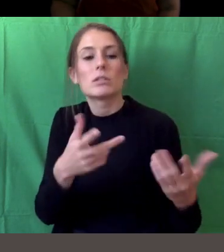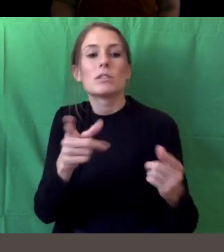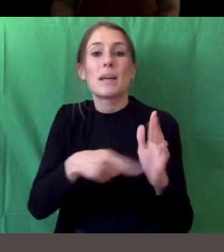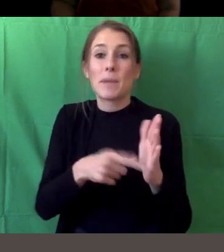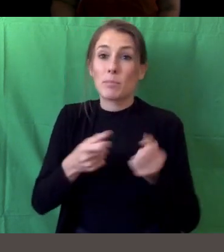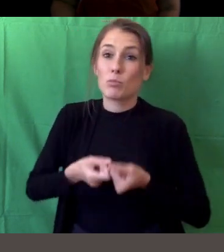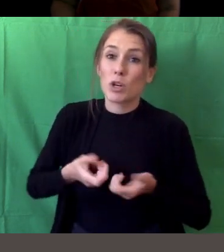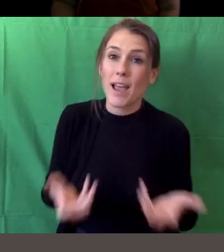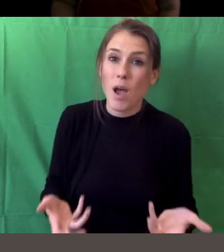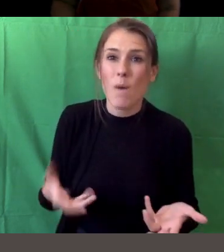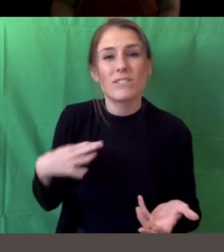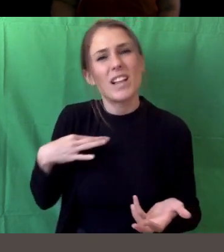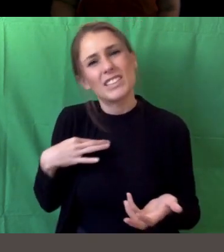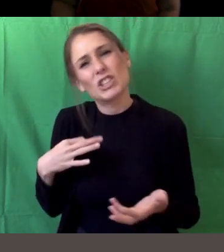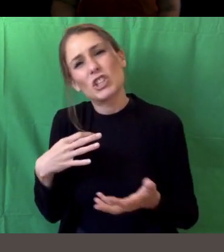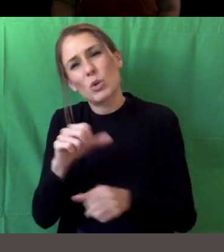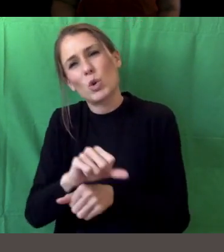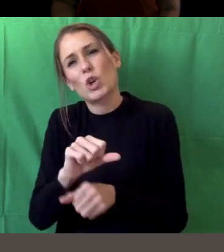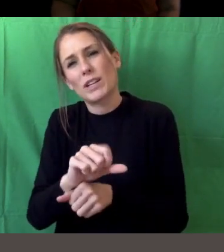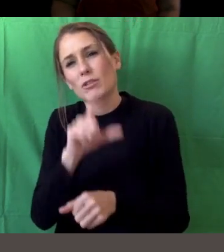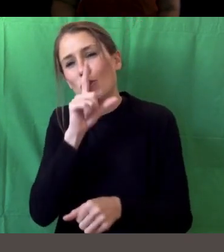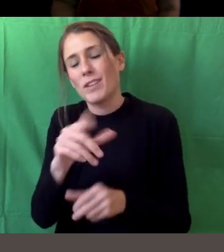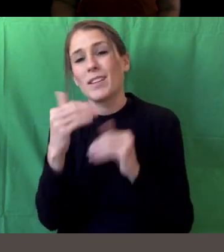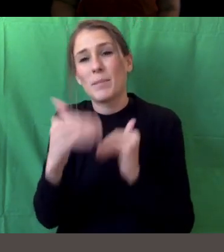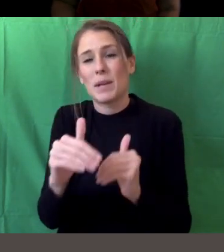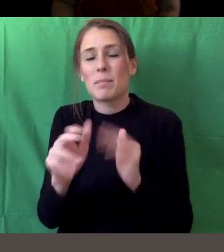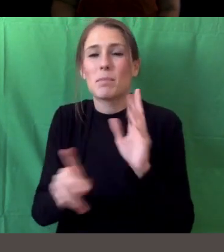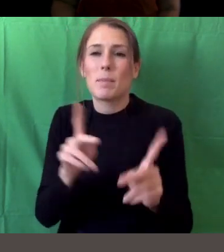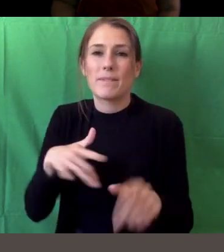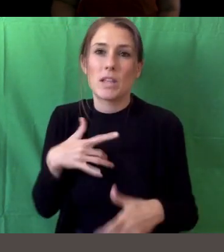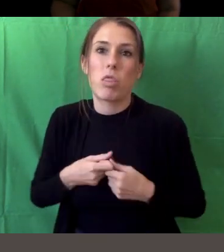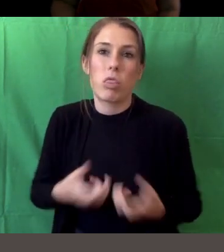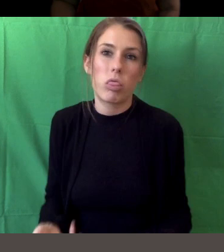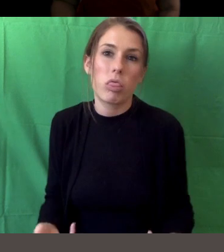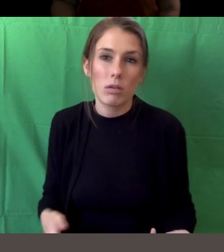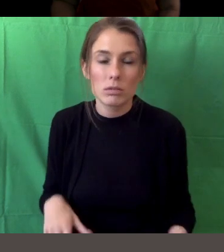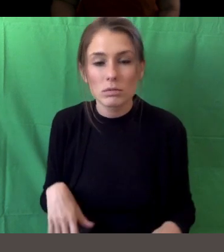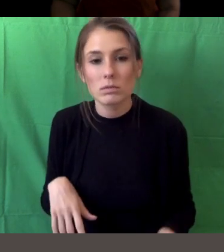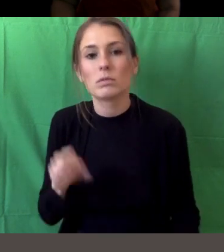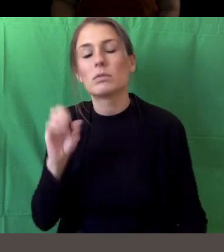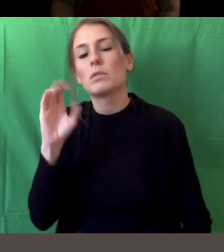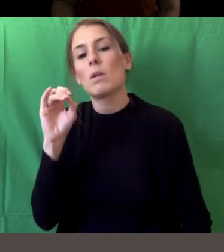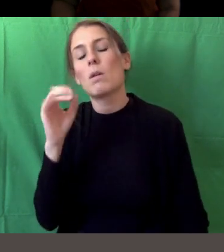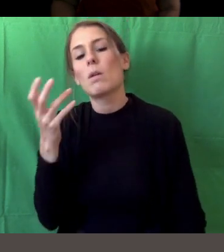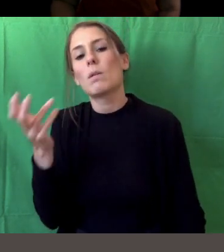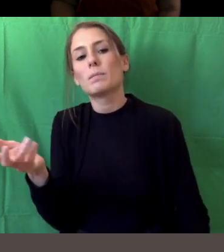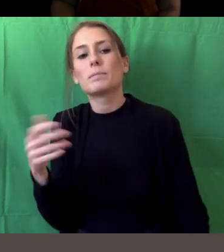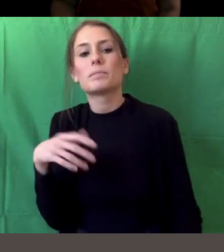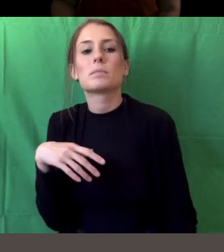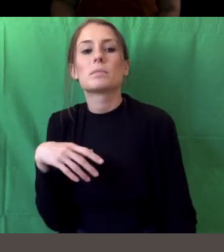And sometimes it's burnout. You know, there's volunteer labor is limited and people burn out.